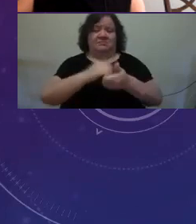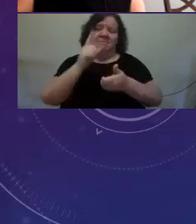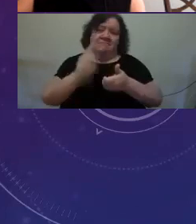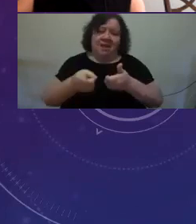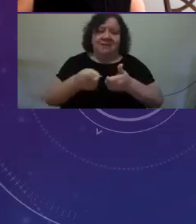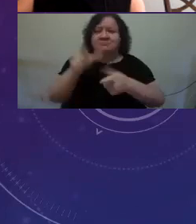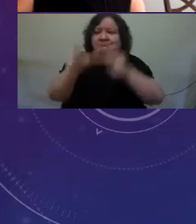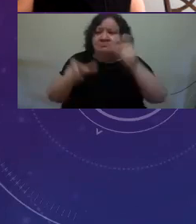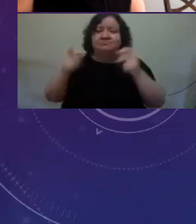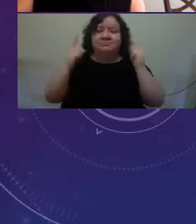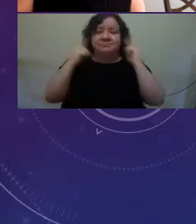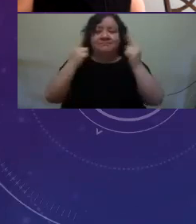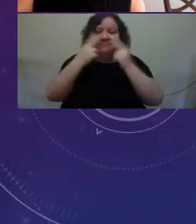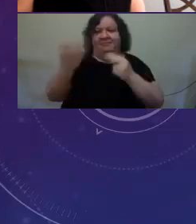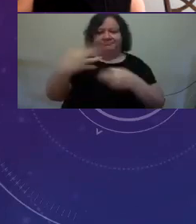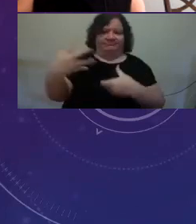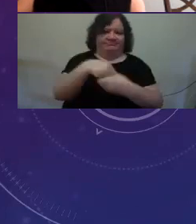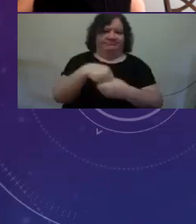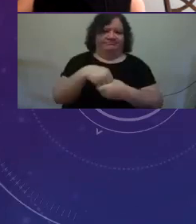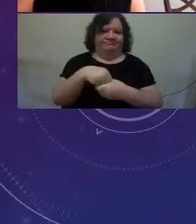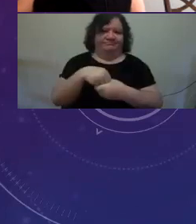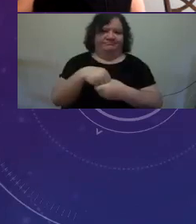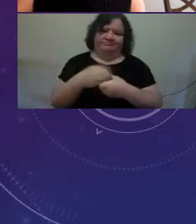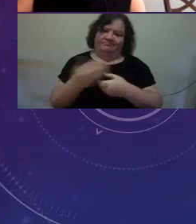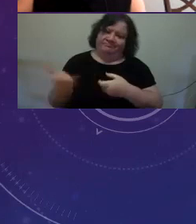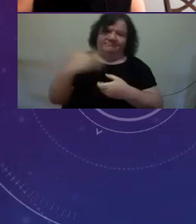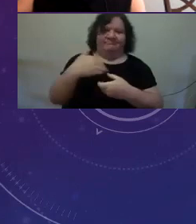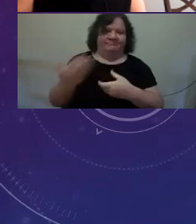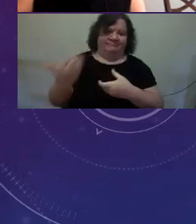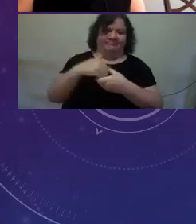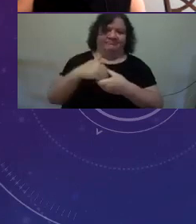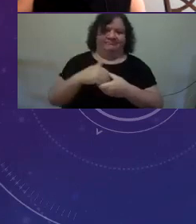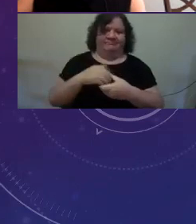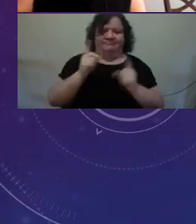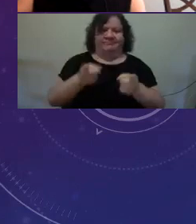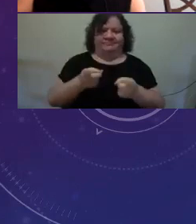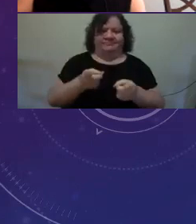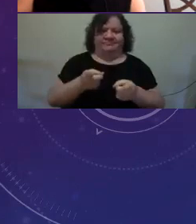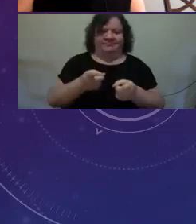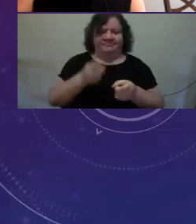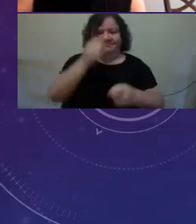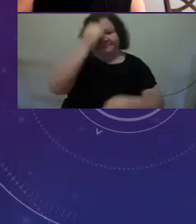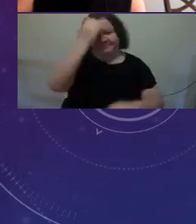rights movement is now time to ask them what they need to ask them to come to